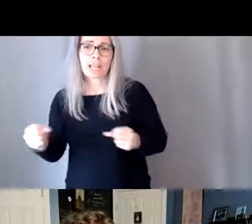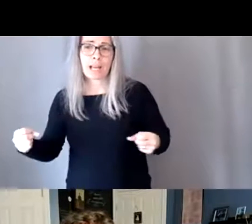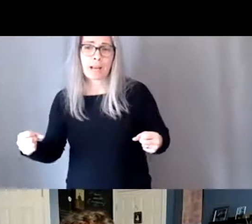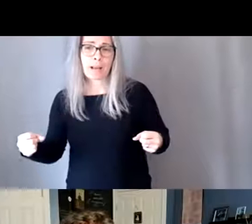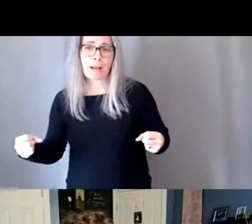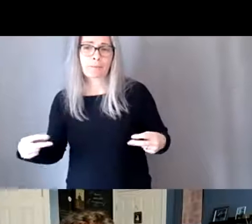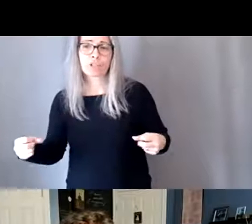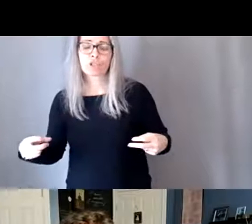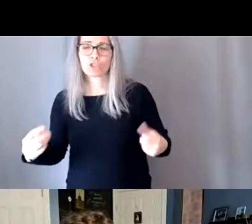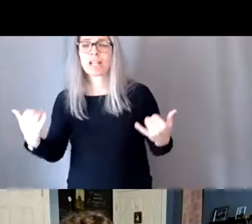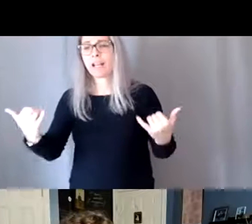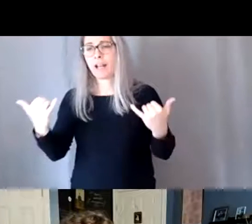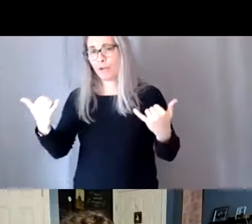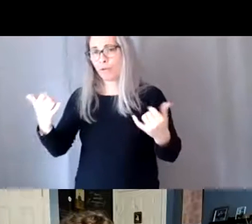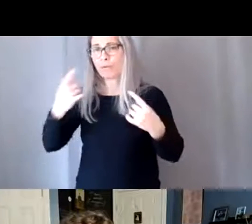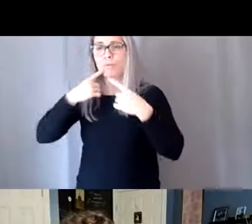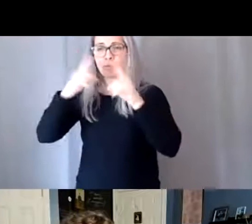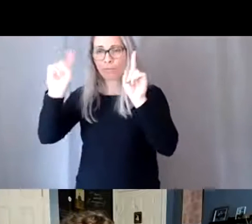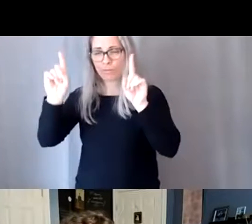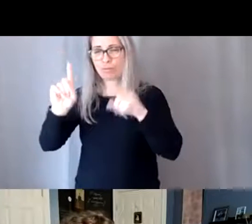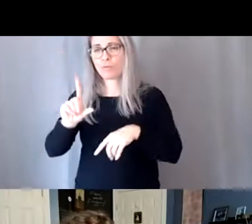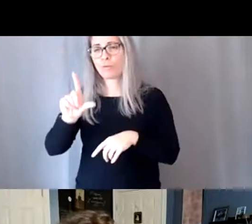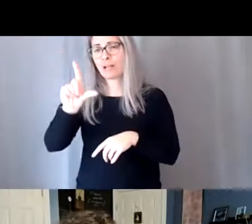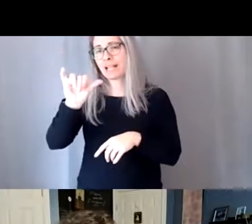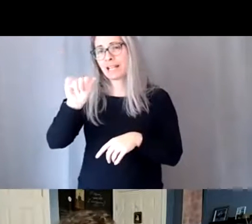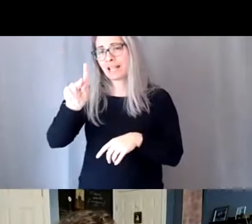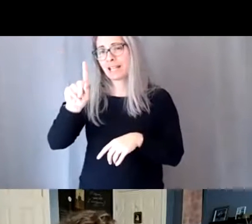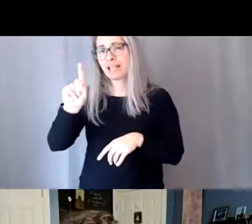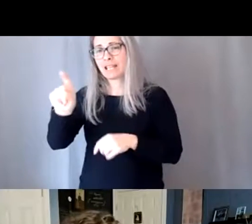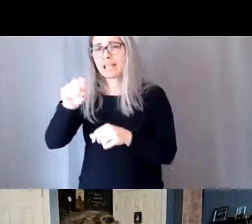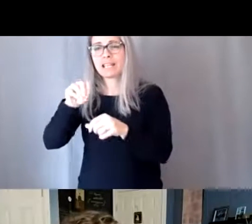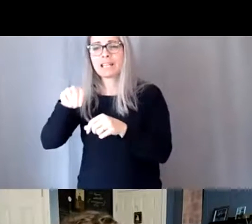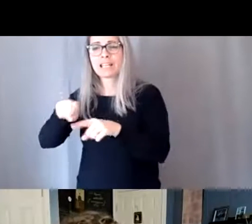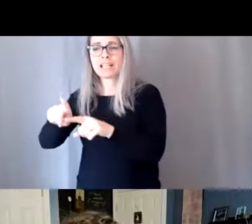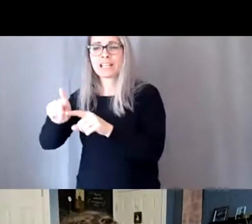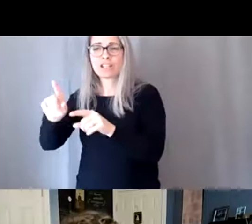available the link is in the chat for anyone that needs it